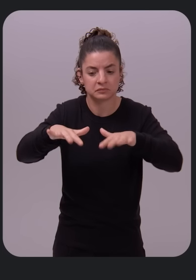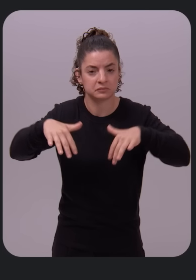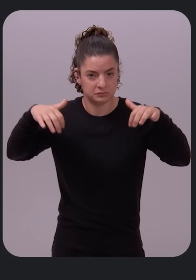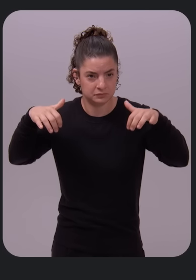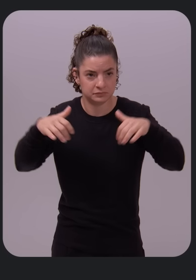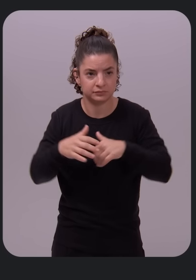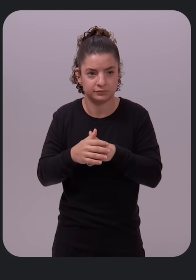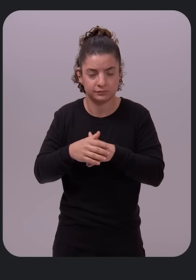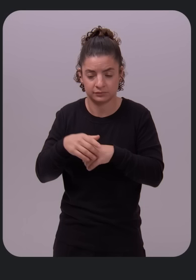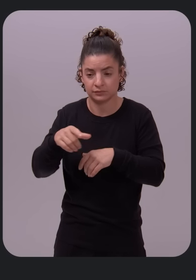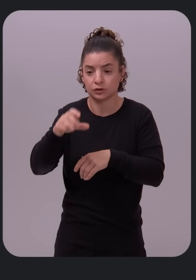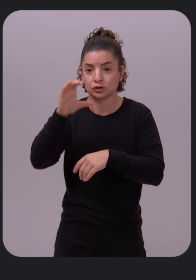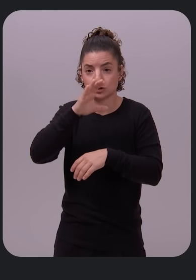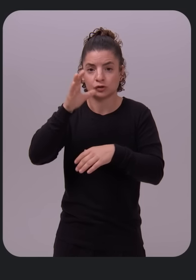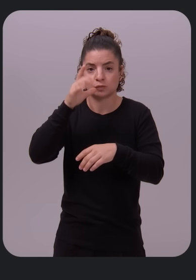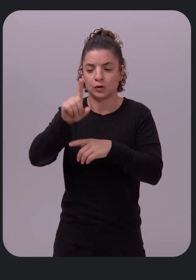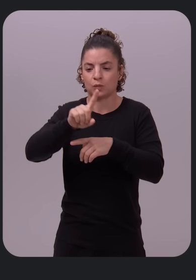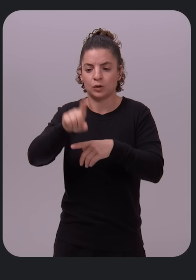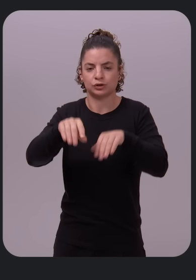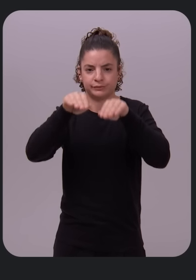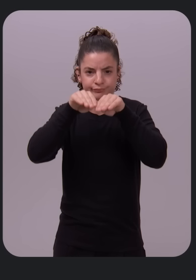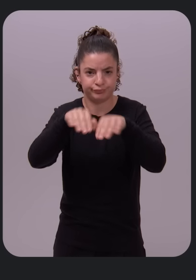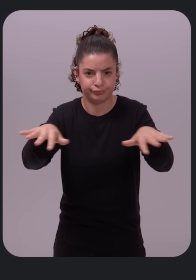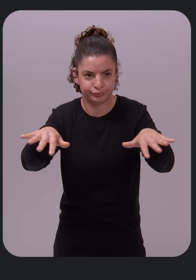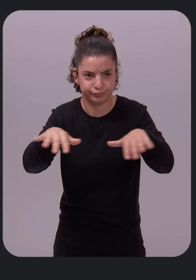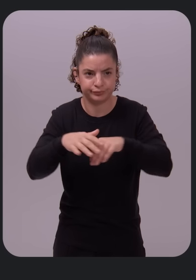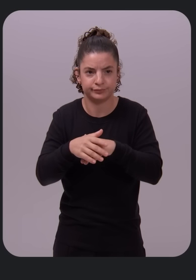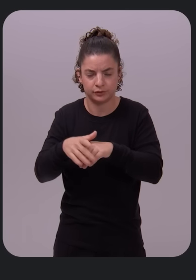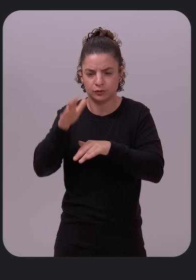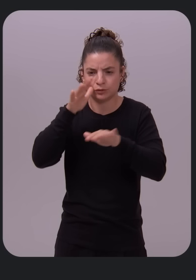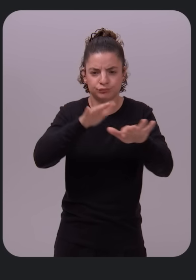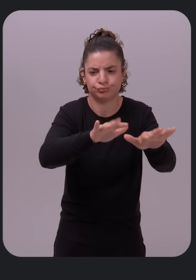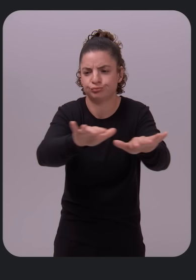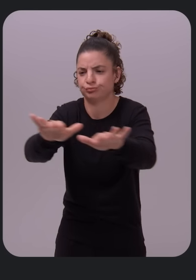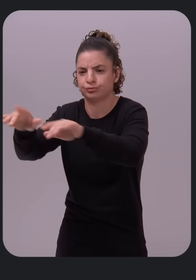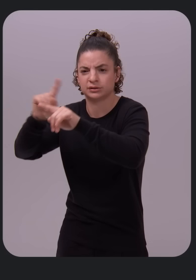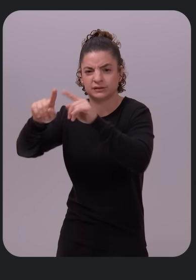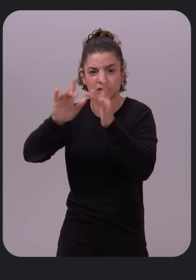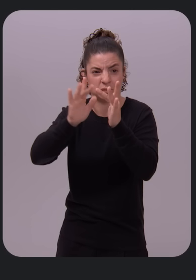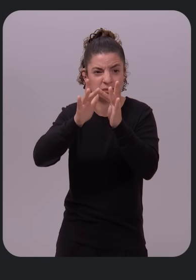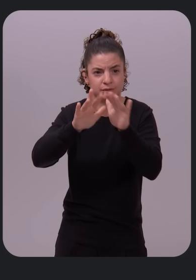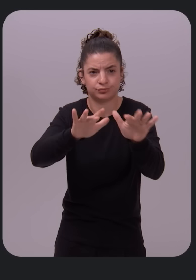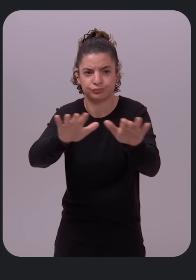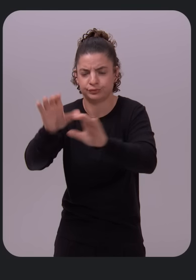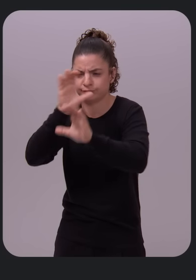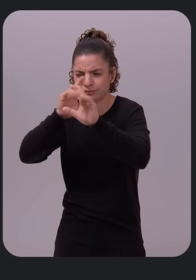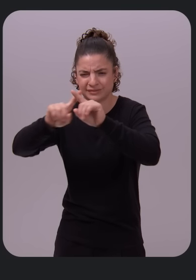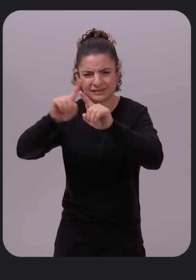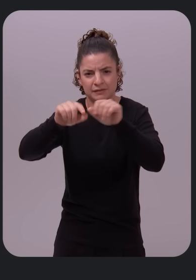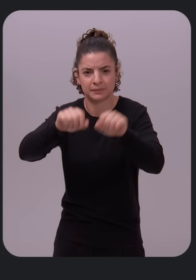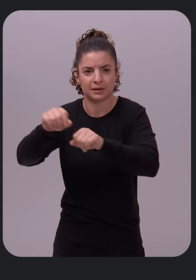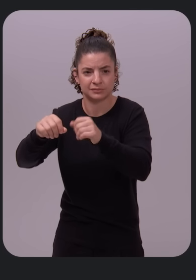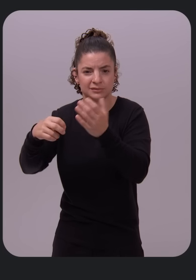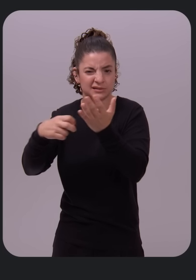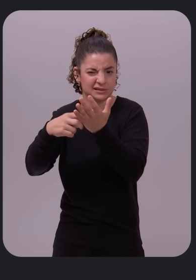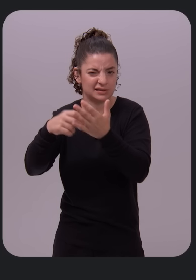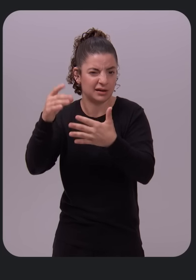Search kicks off a query fan-out, looking across several sites to analyze hundreds of potential ticket options, doing the tedious